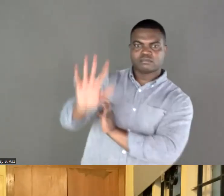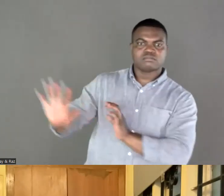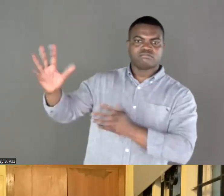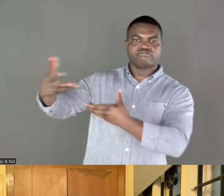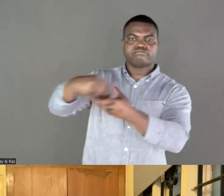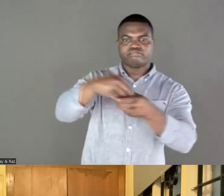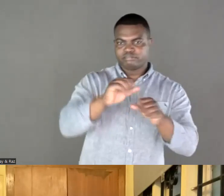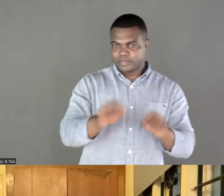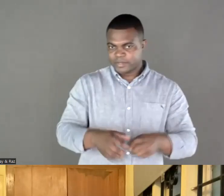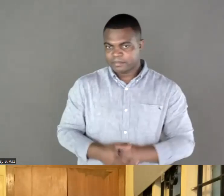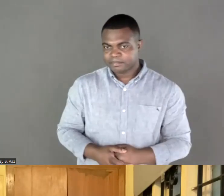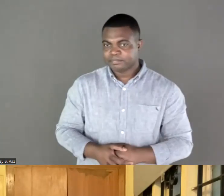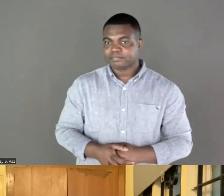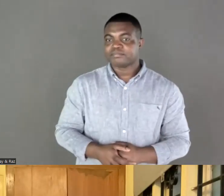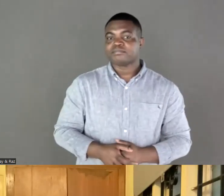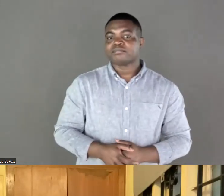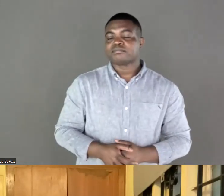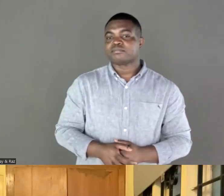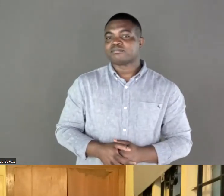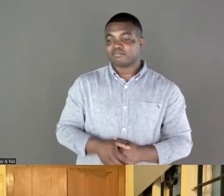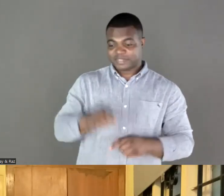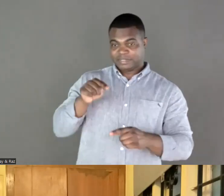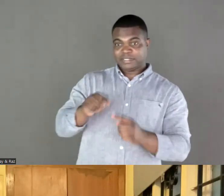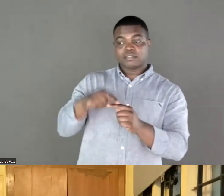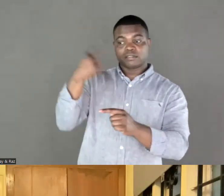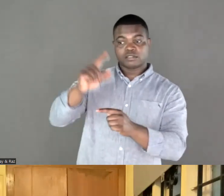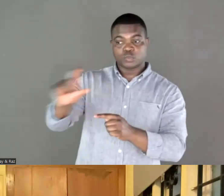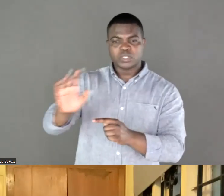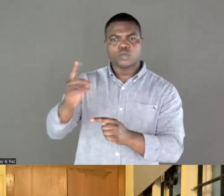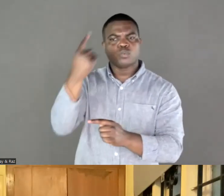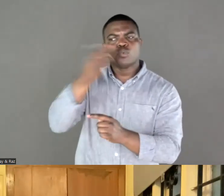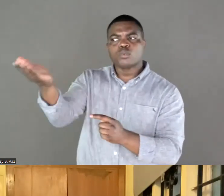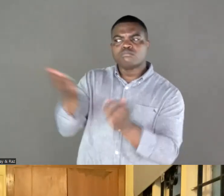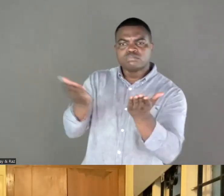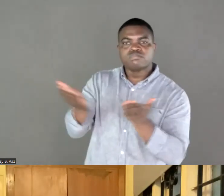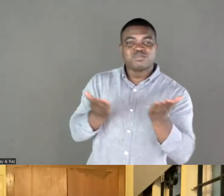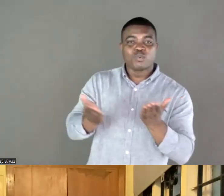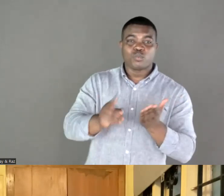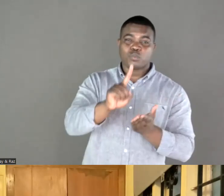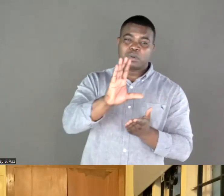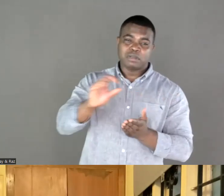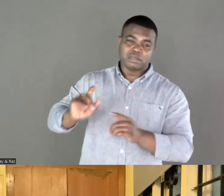And in West Africa, particularly French speaking countries in West Africa, in West Africa,